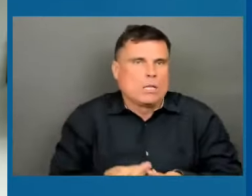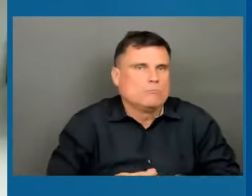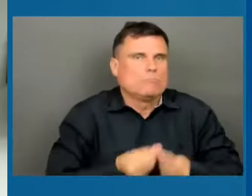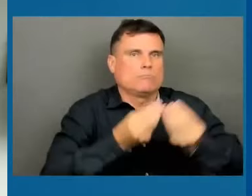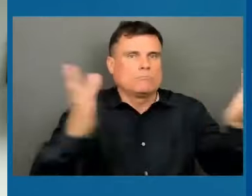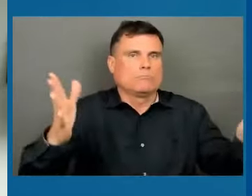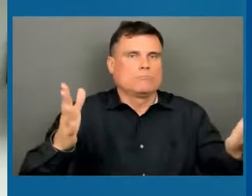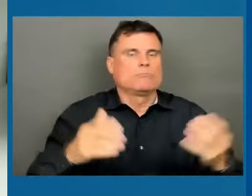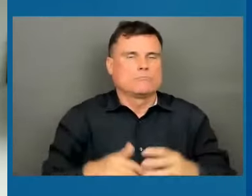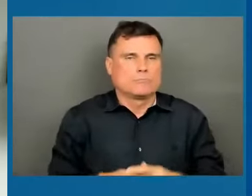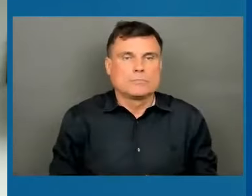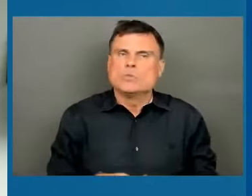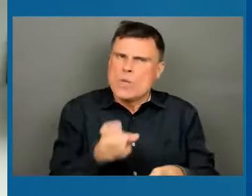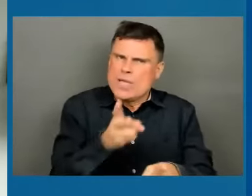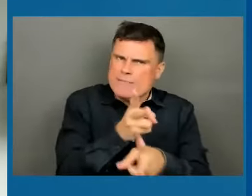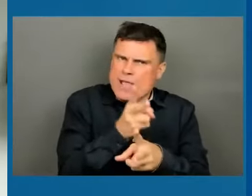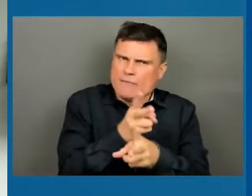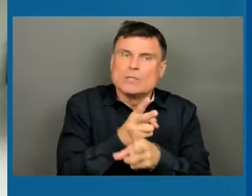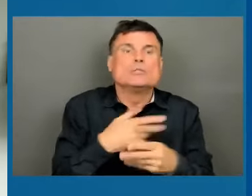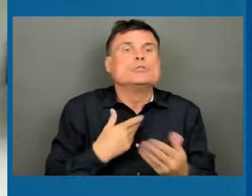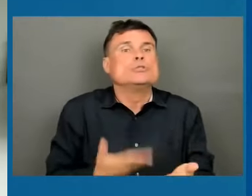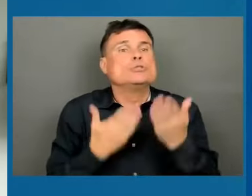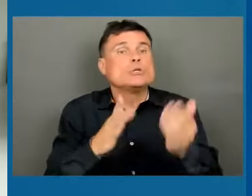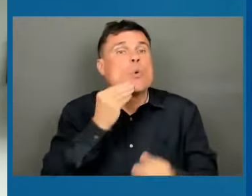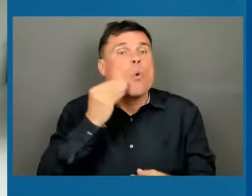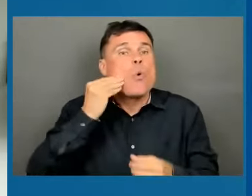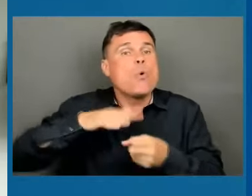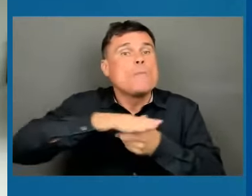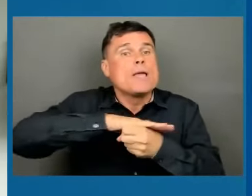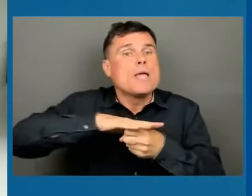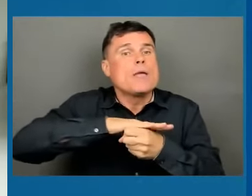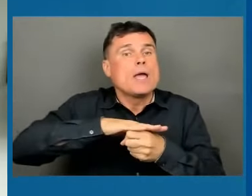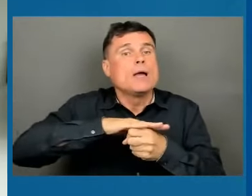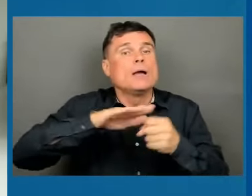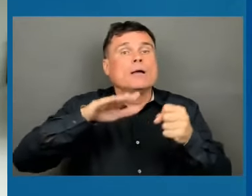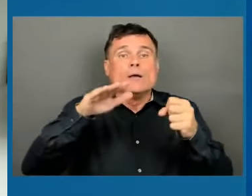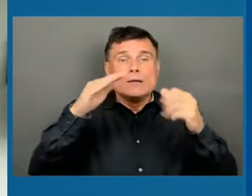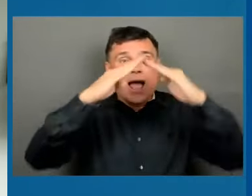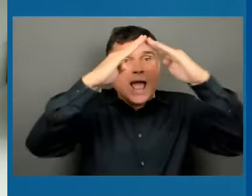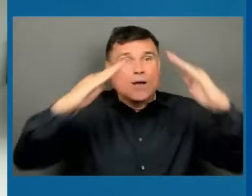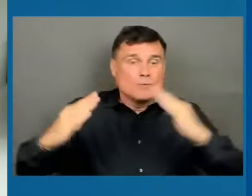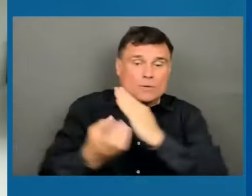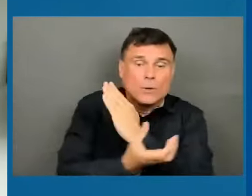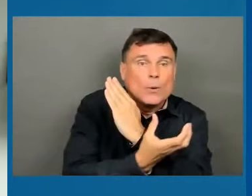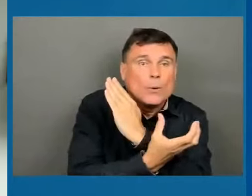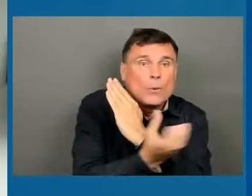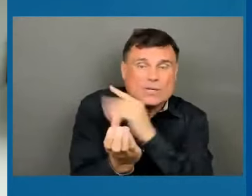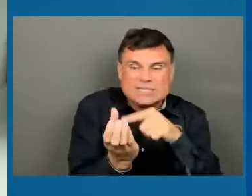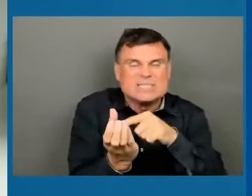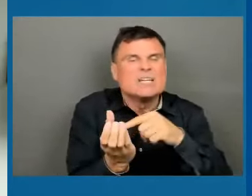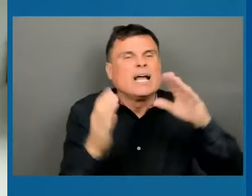attempt to drive through flood water. The depth of water